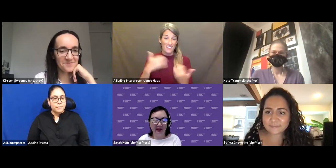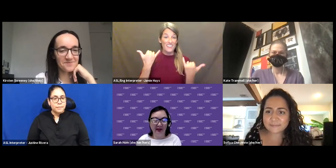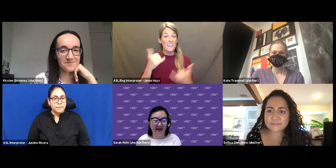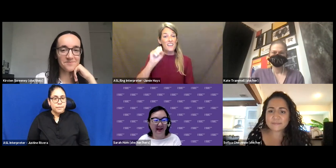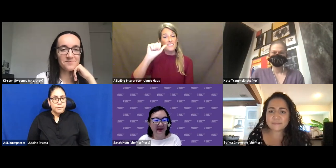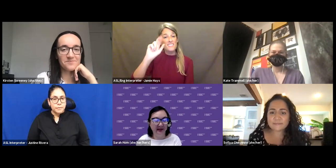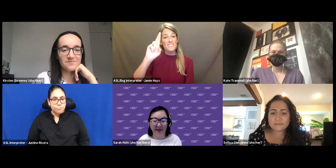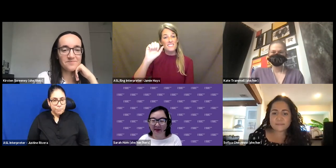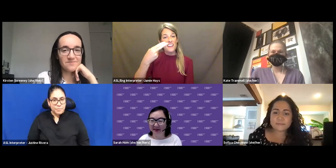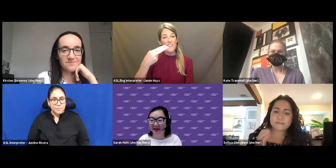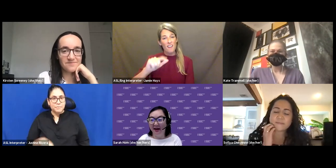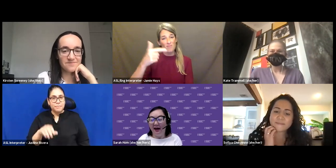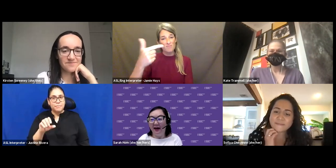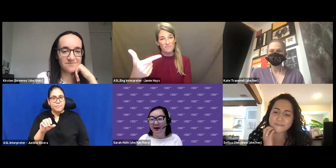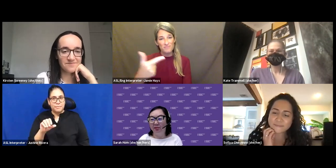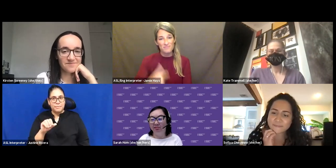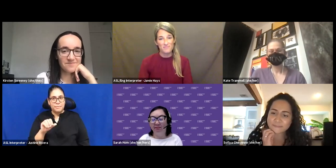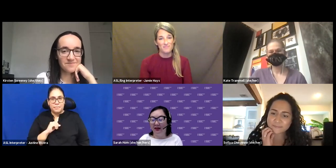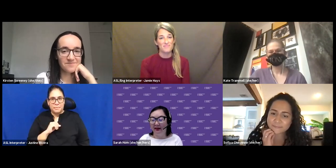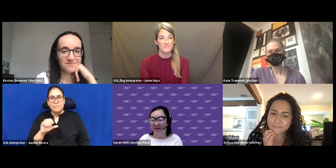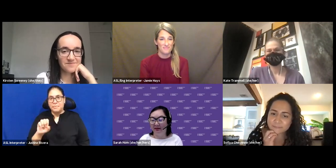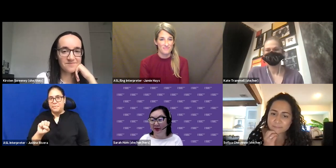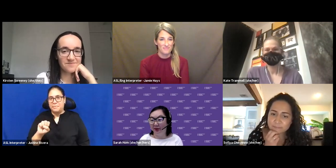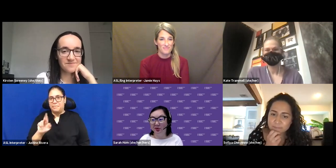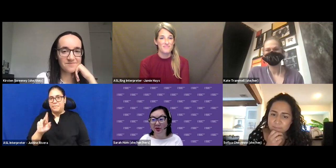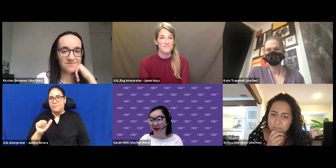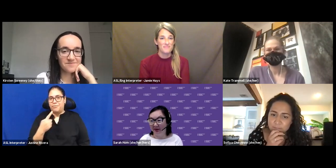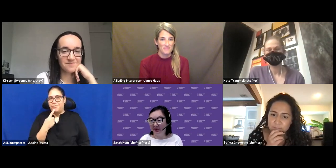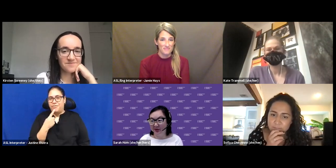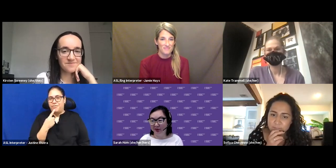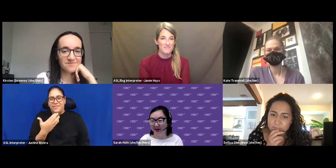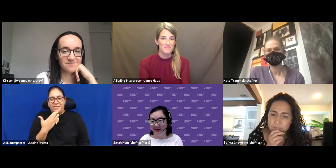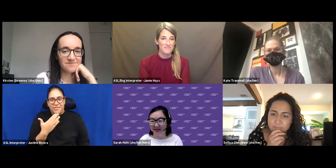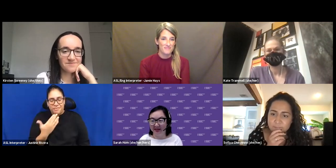Sarah Hom: Great. Thank you all. I echo so many of Sofiya's